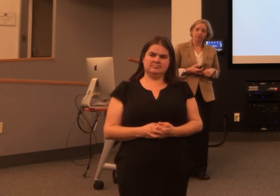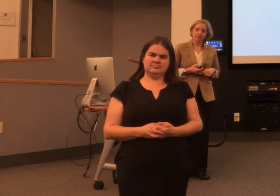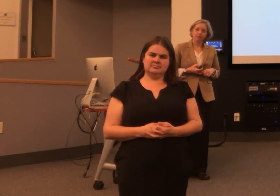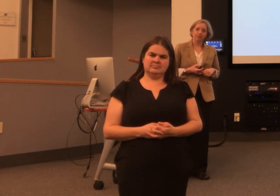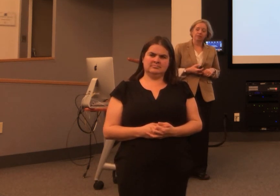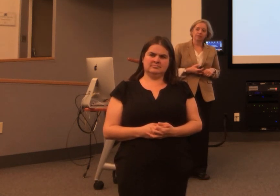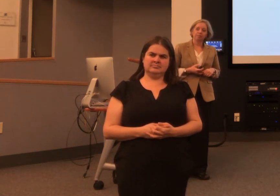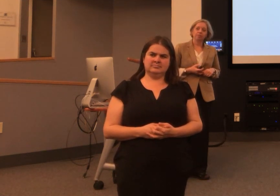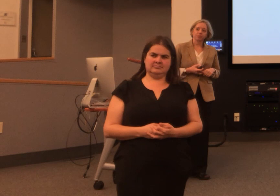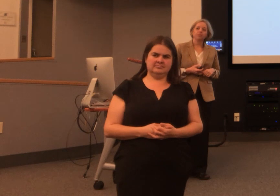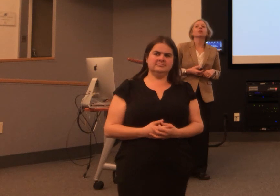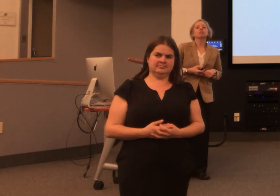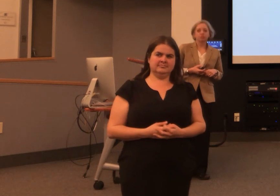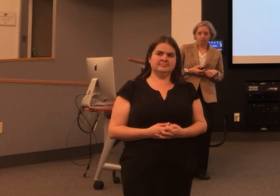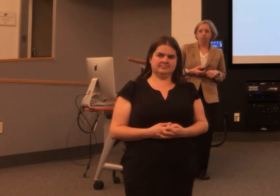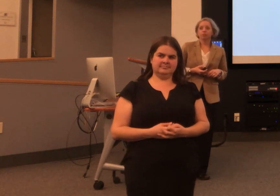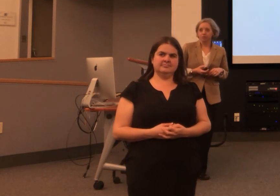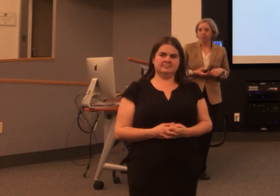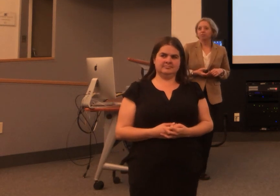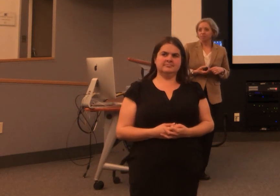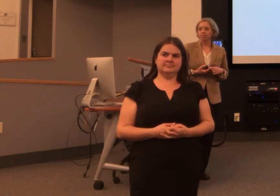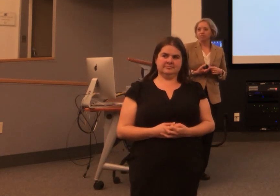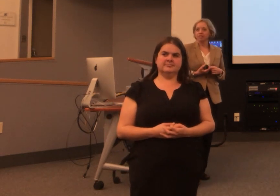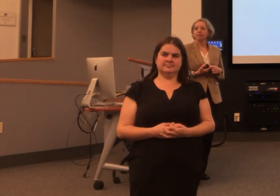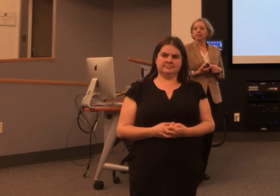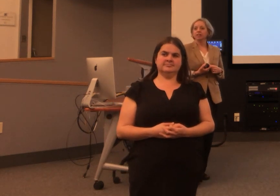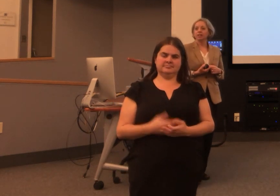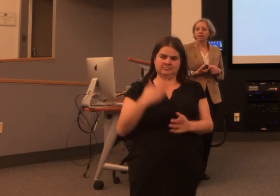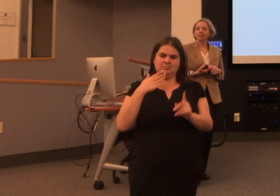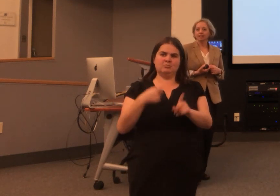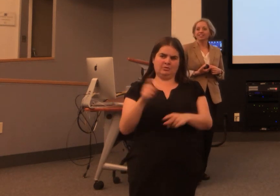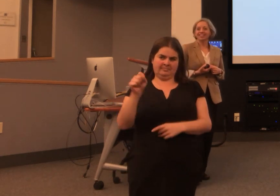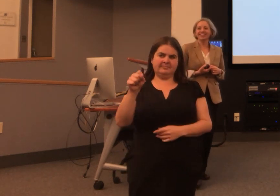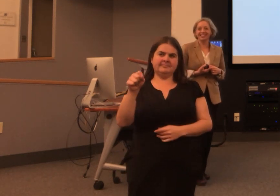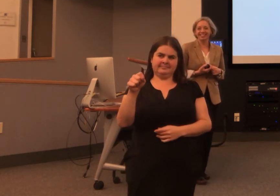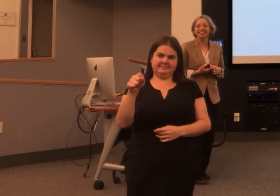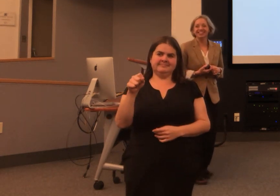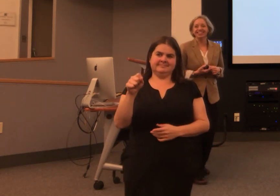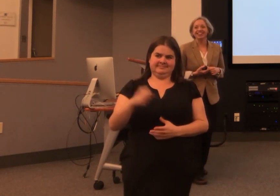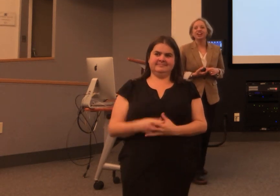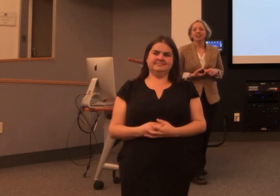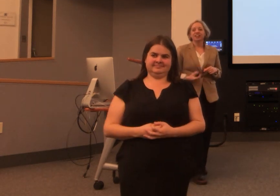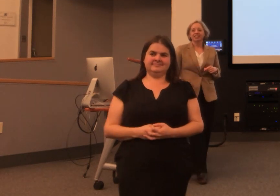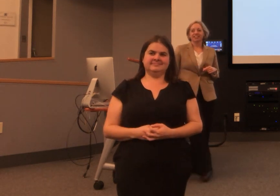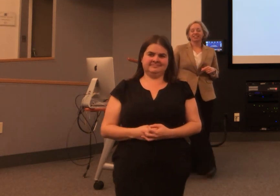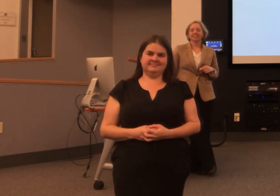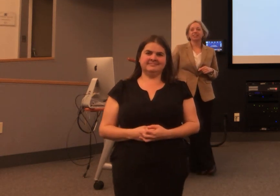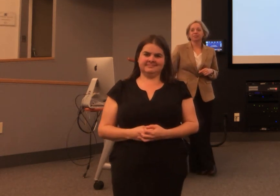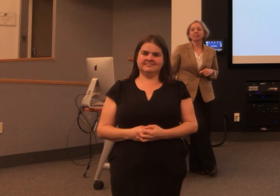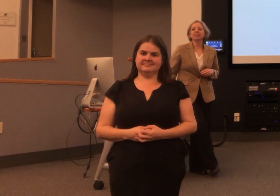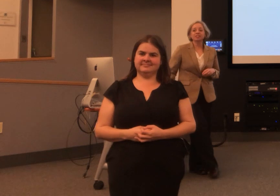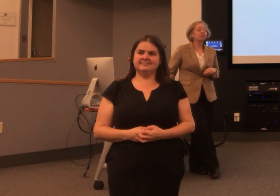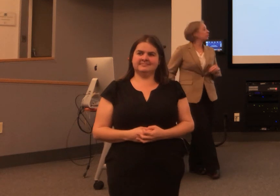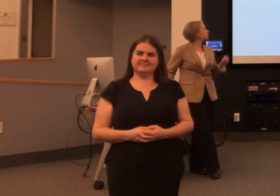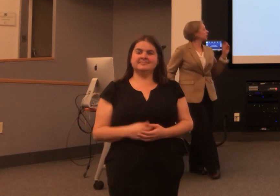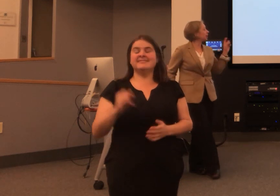for entertainment as well, so my question is he started off acting? I think he's an actor, but I'm not sure. Yeah, it is confusing,